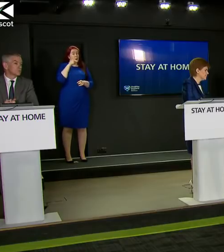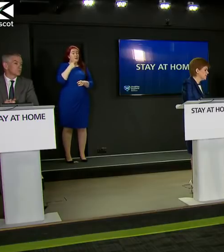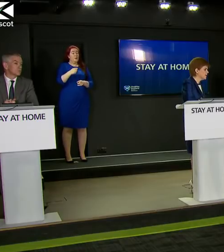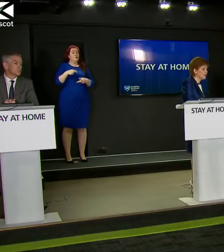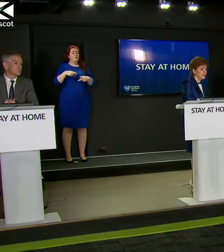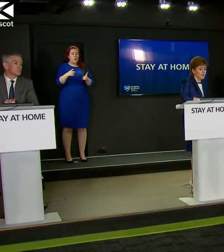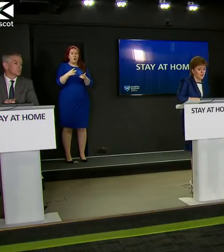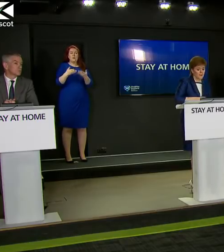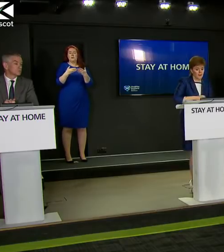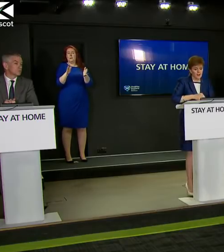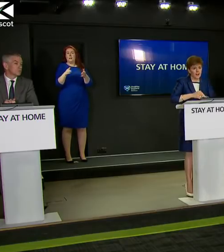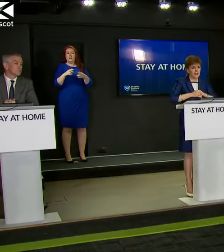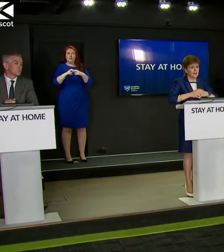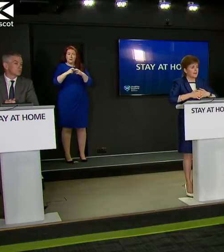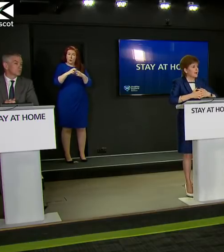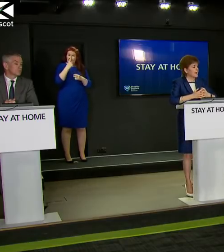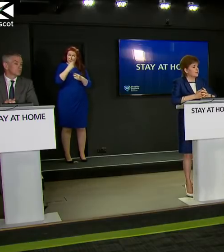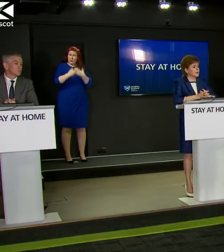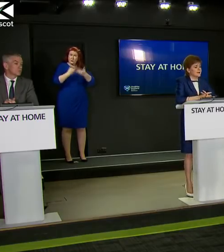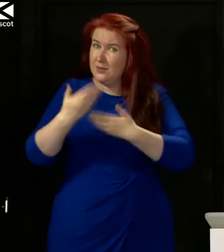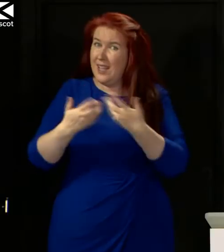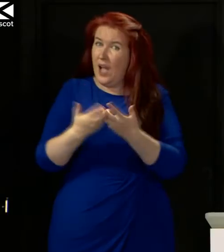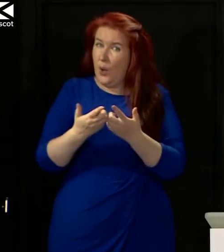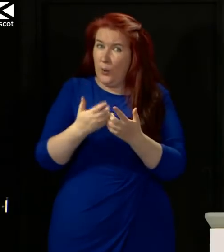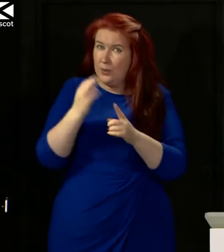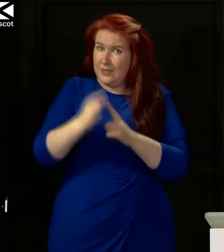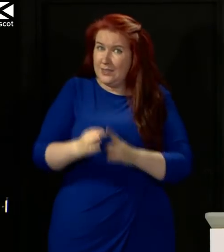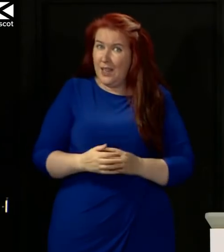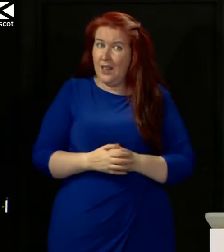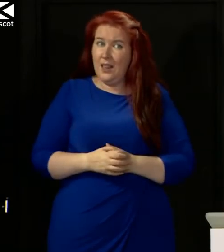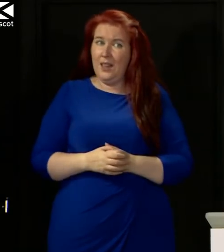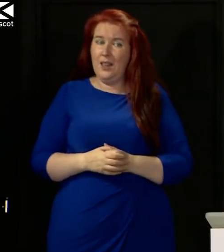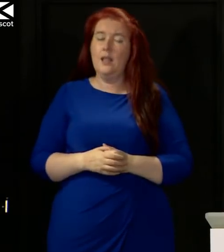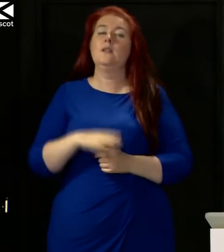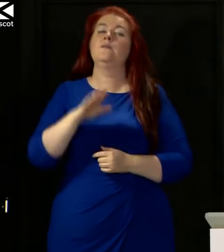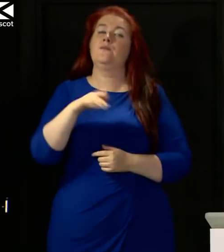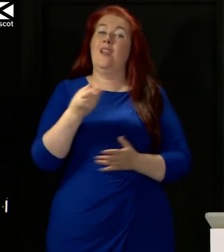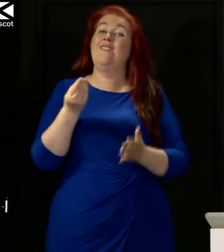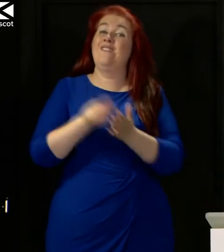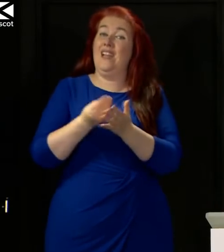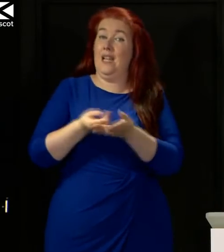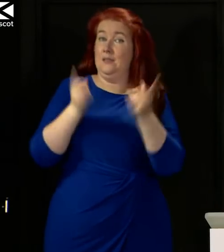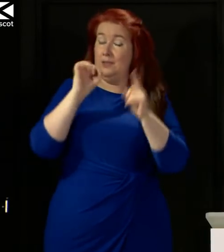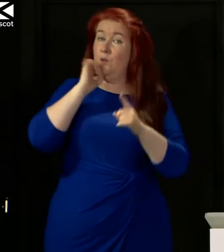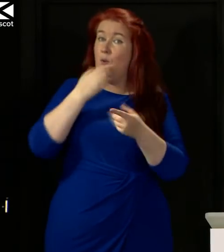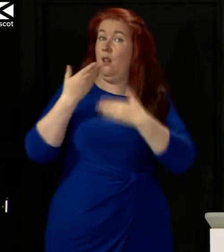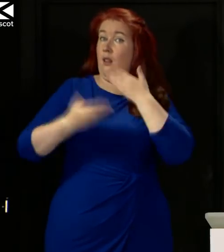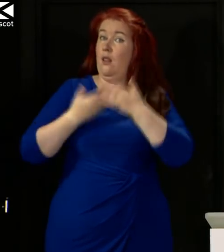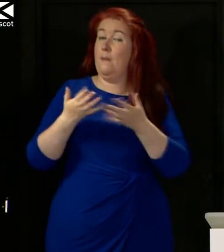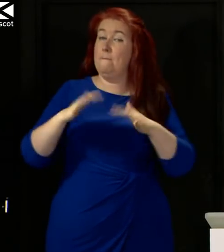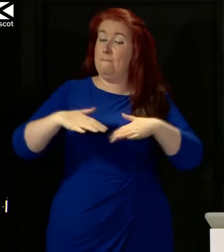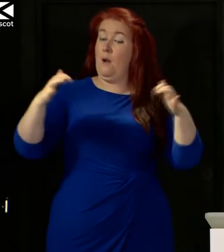about how you expect the funding to be used? The Finance Secretary will set out the details in parliament this afternoon, for reasons